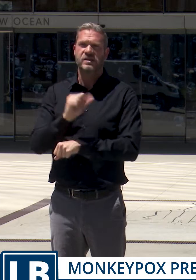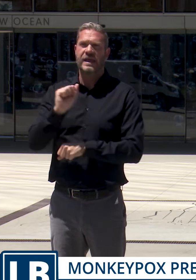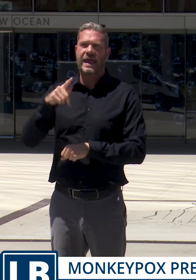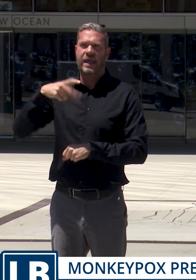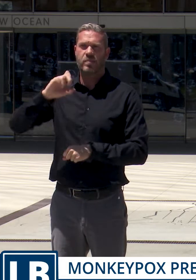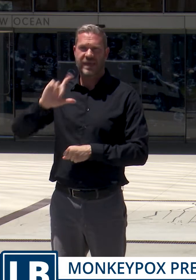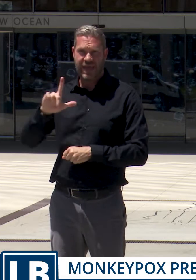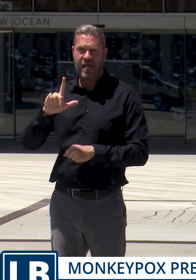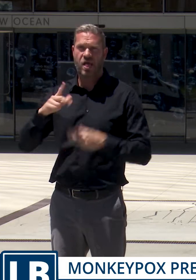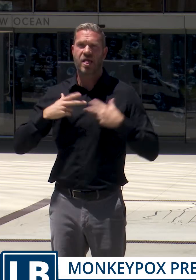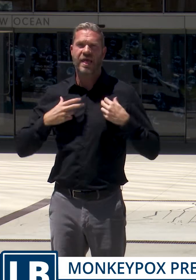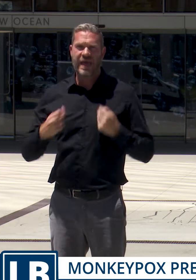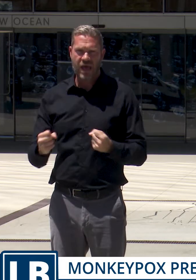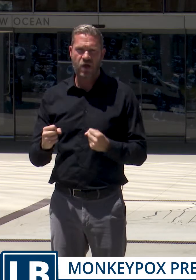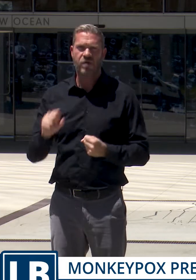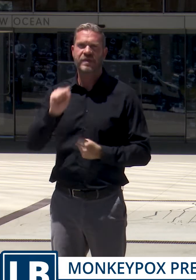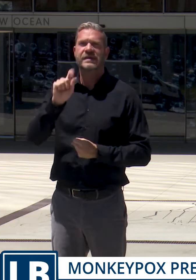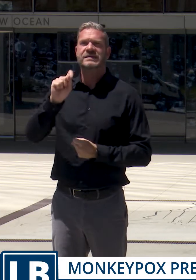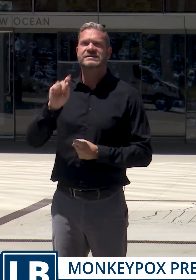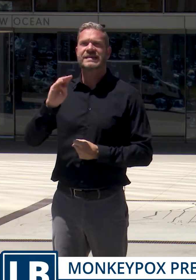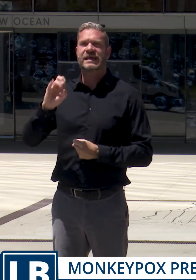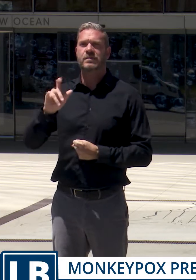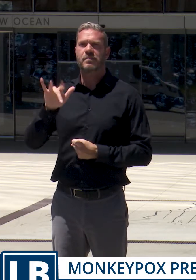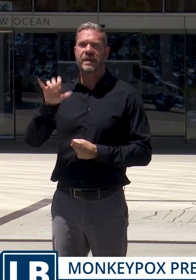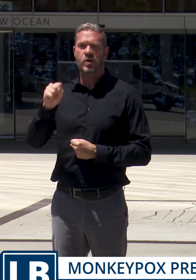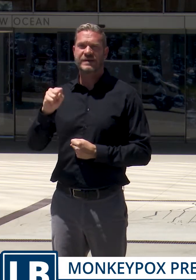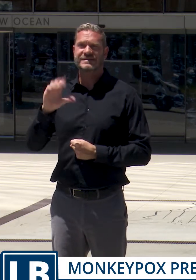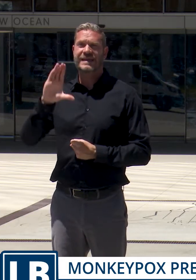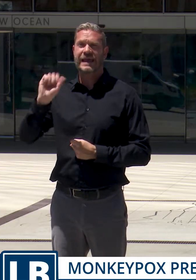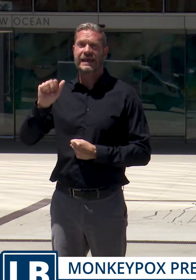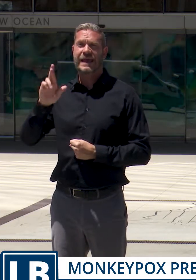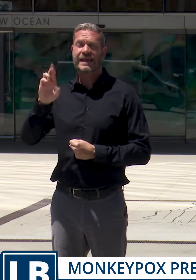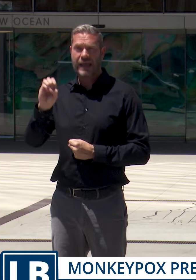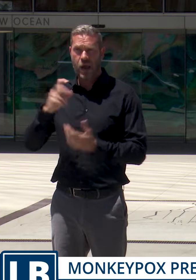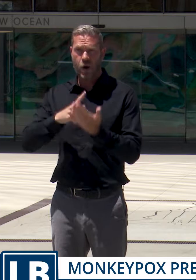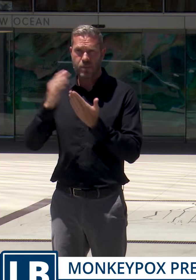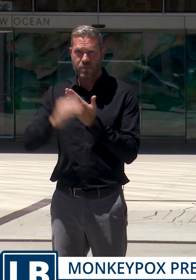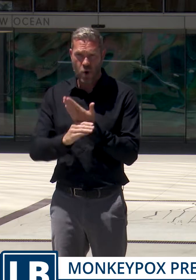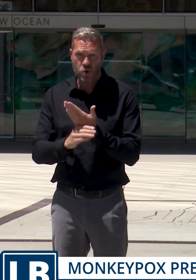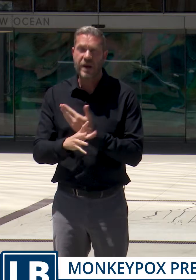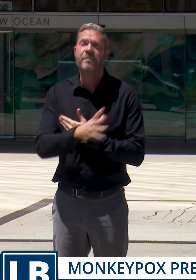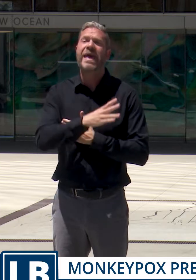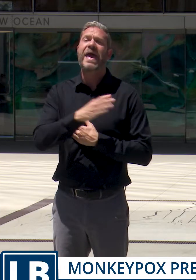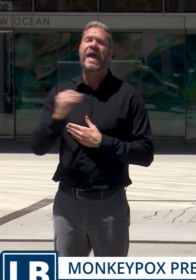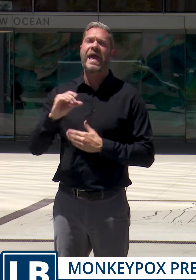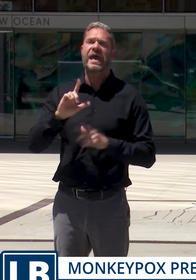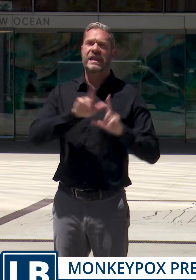care our care program and the lgbtq plus center of long beach to help us monitor share information